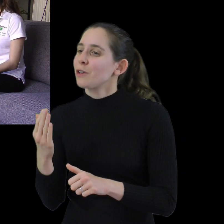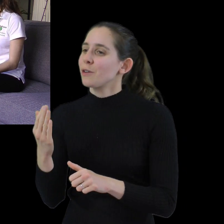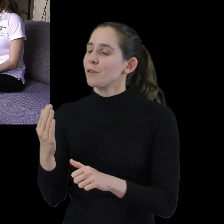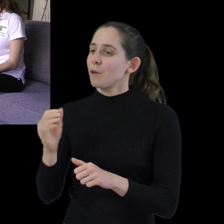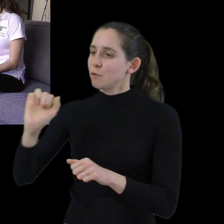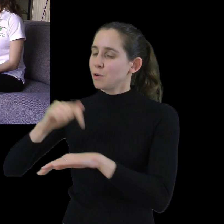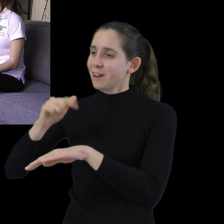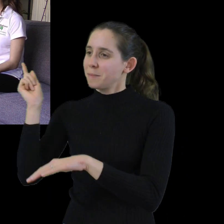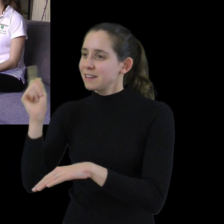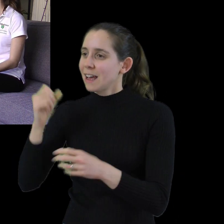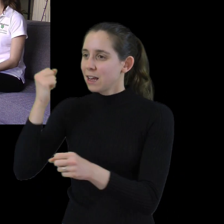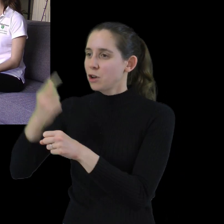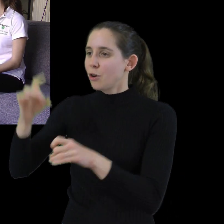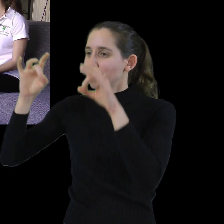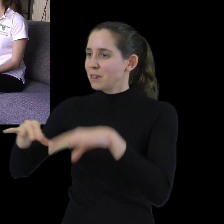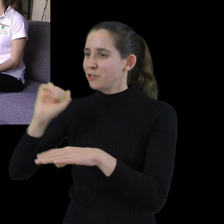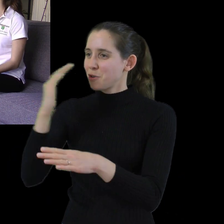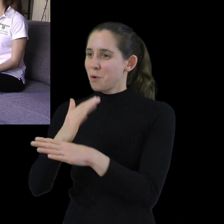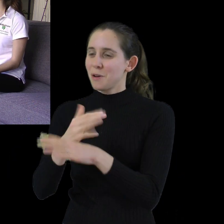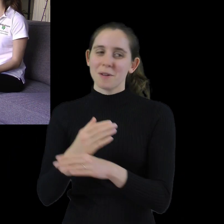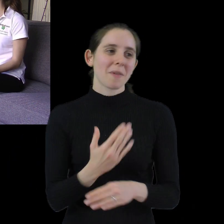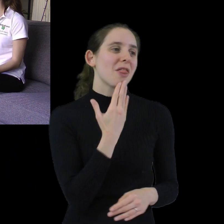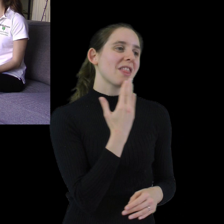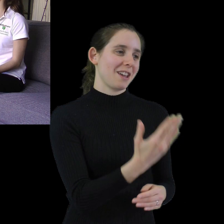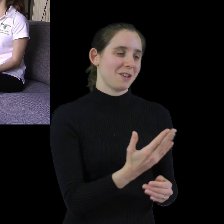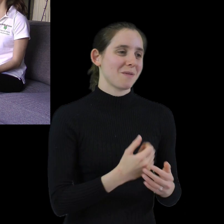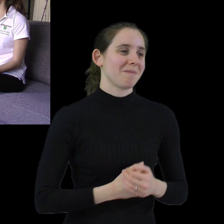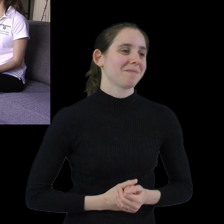your time today, and God bless your work. Wayne: Thank you. Coralie: Thank you.